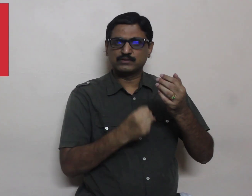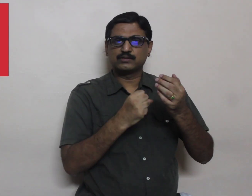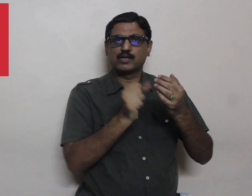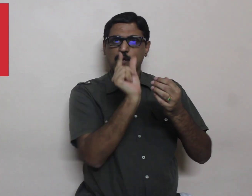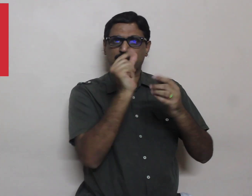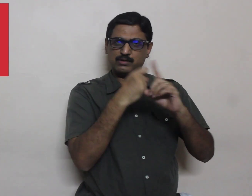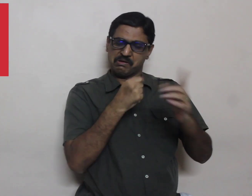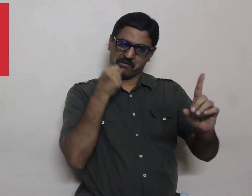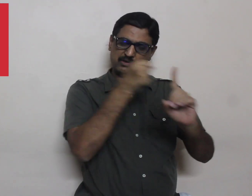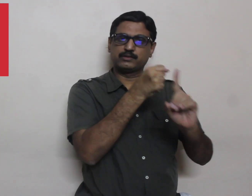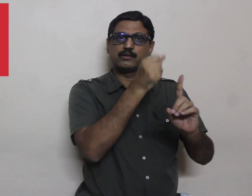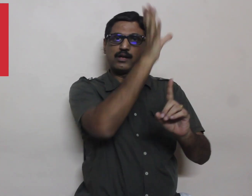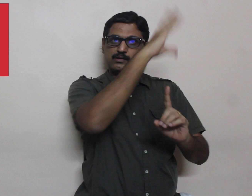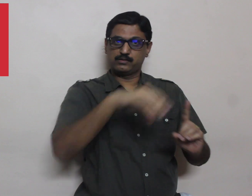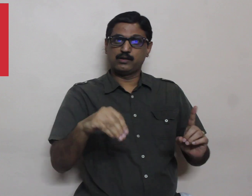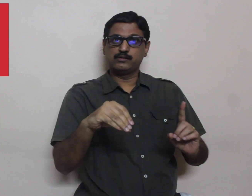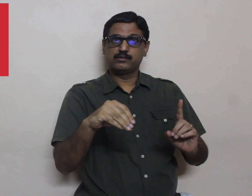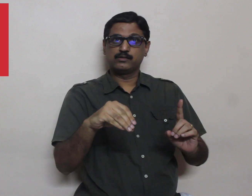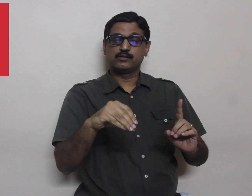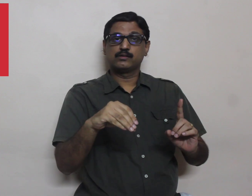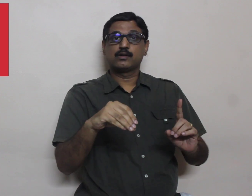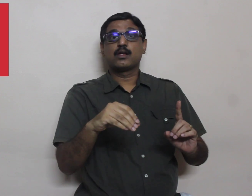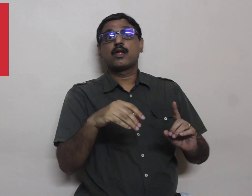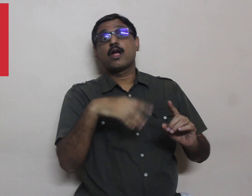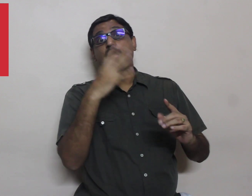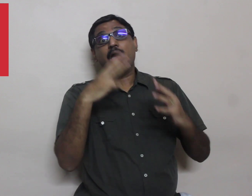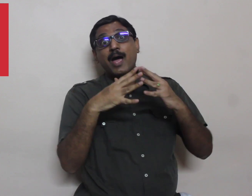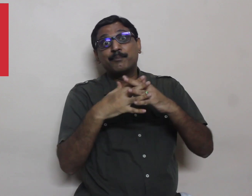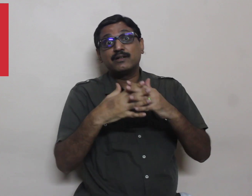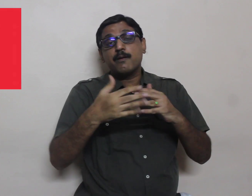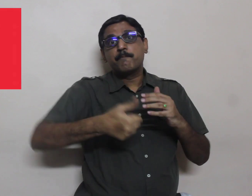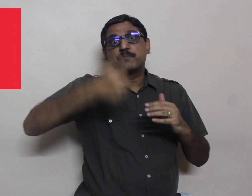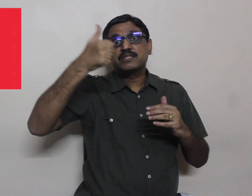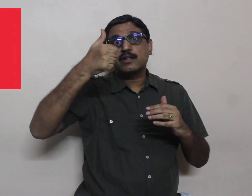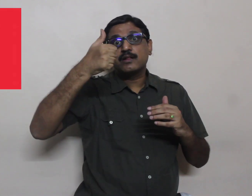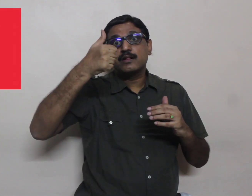UK prime minister wanted to invade Italy.